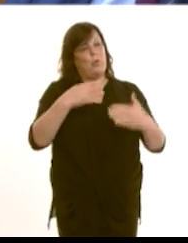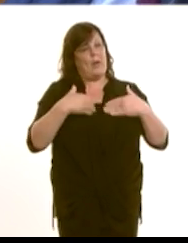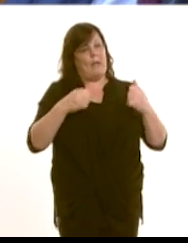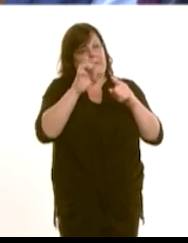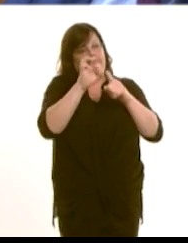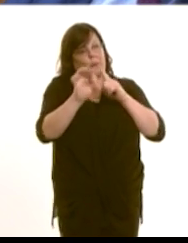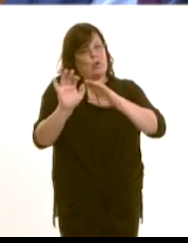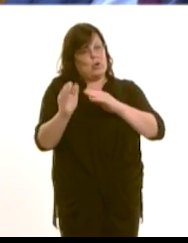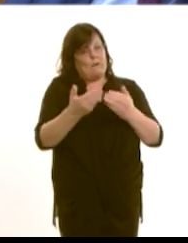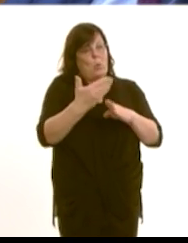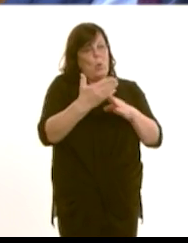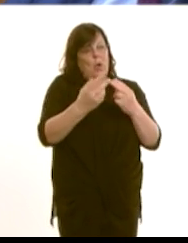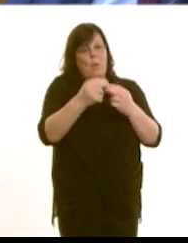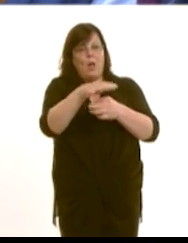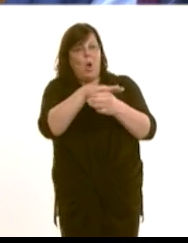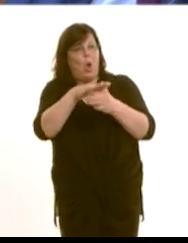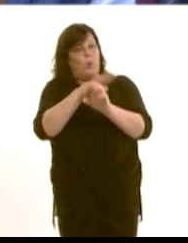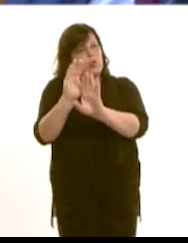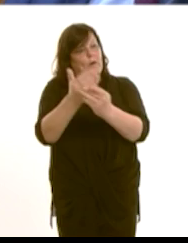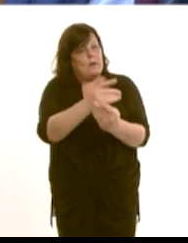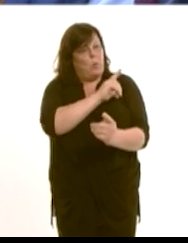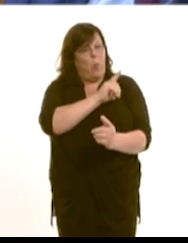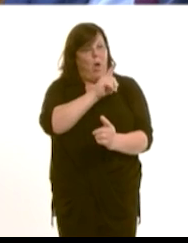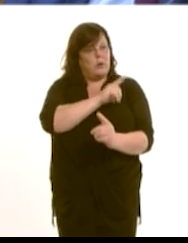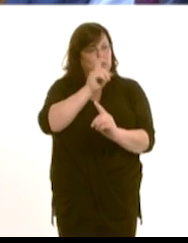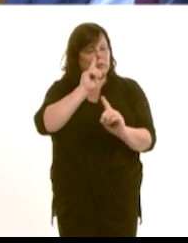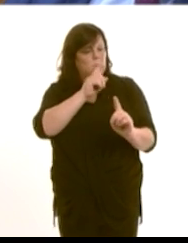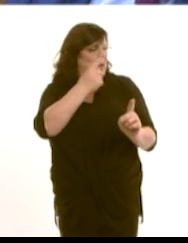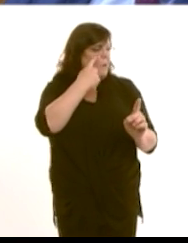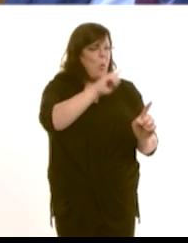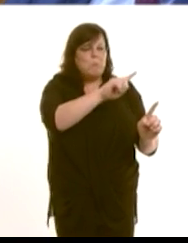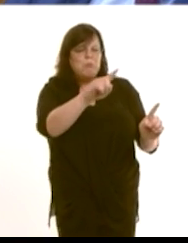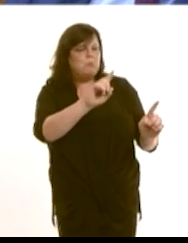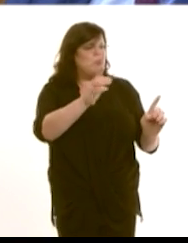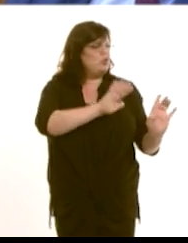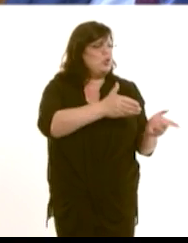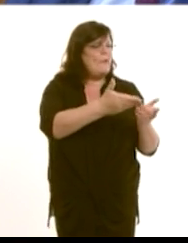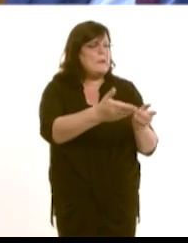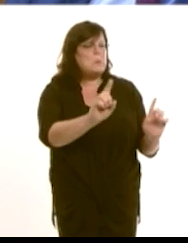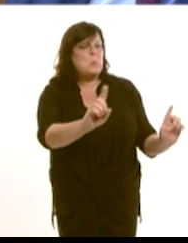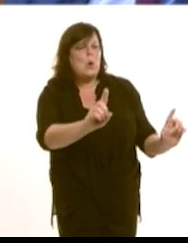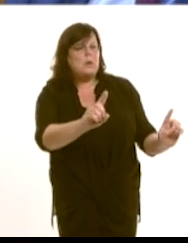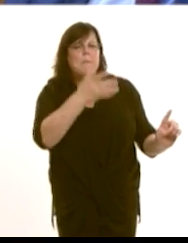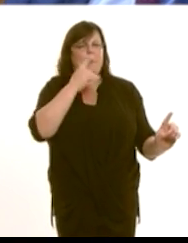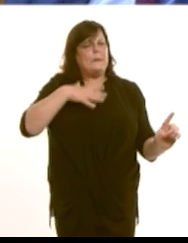working with local services in order to look to provide the services that people would expect.